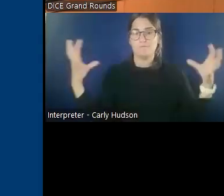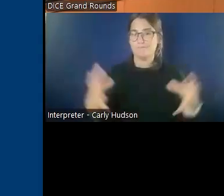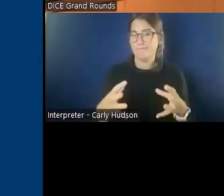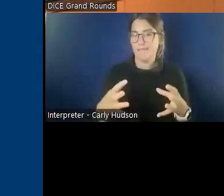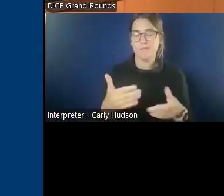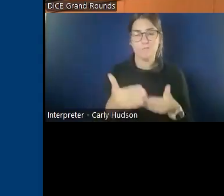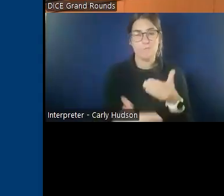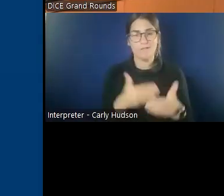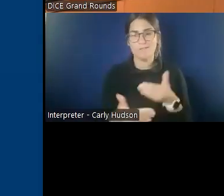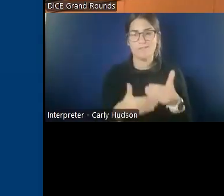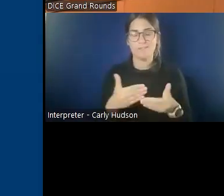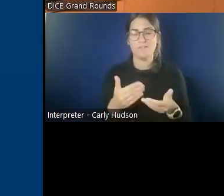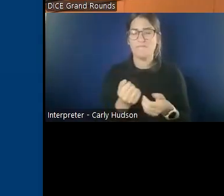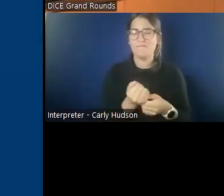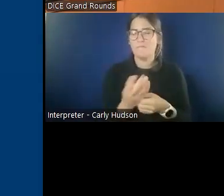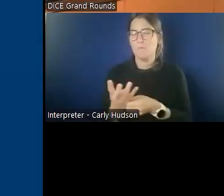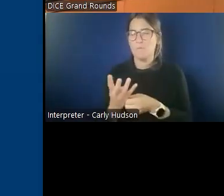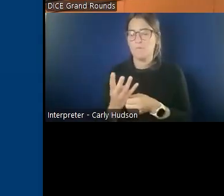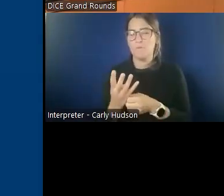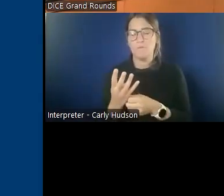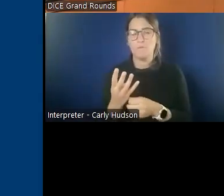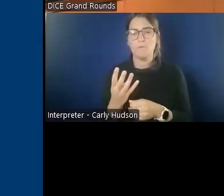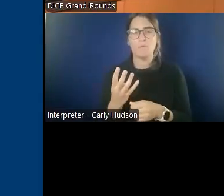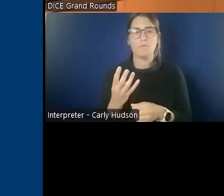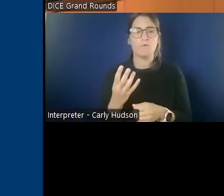was really a few of us that thought you know we like this and we want to keep going with